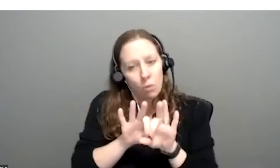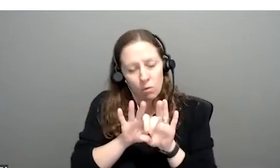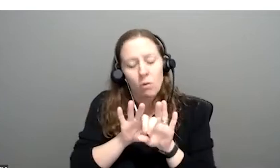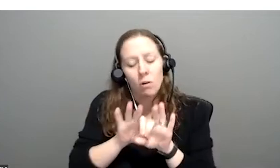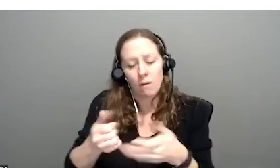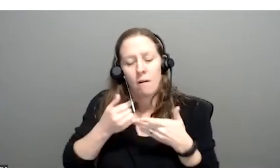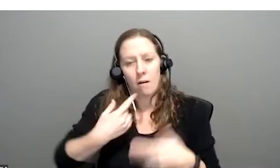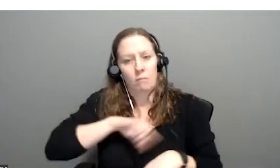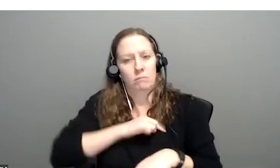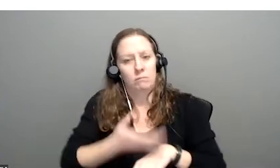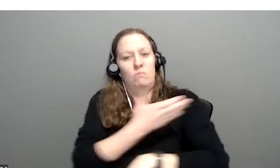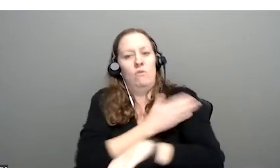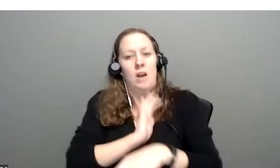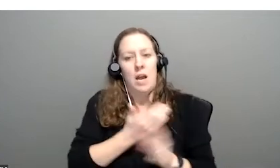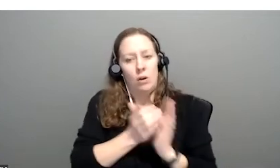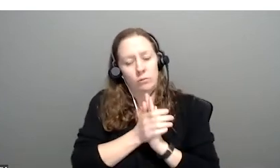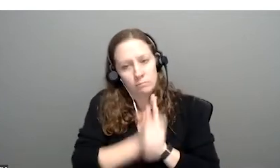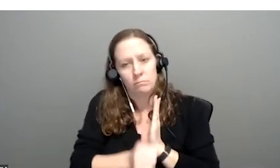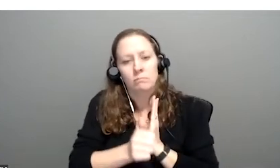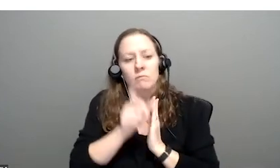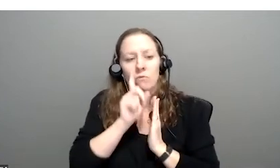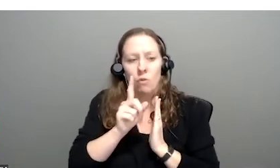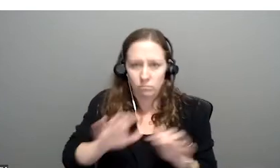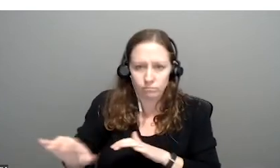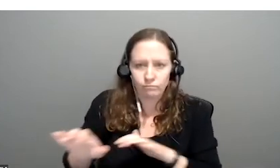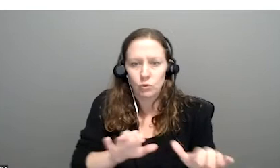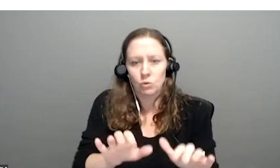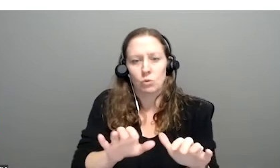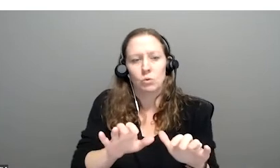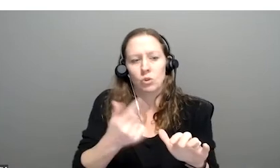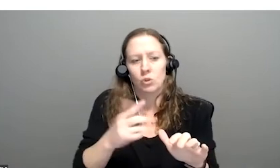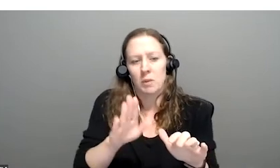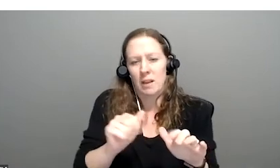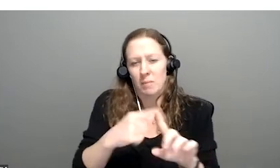and therefore it is also critical to our ability to deliver inclusive, responsive